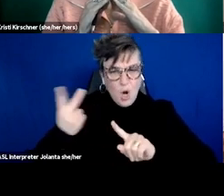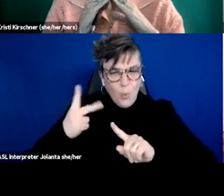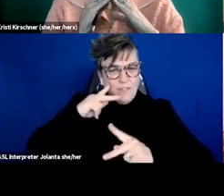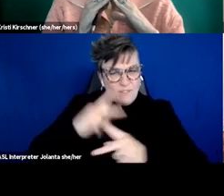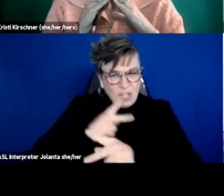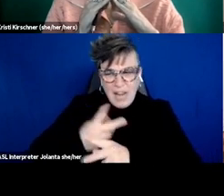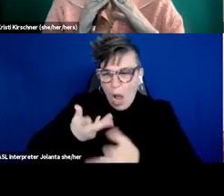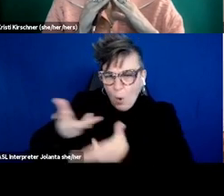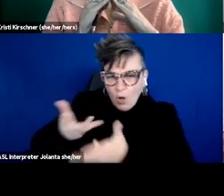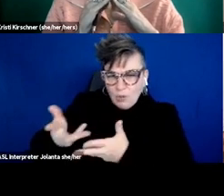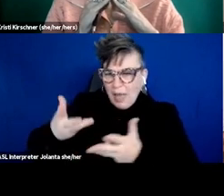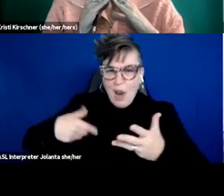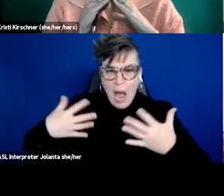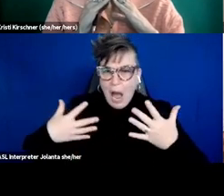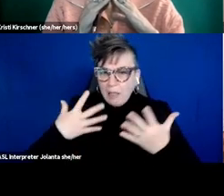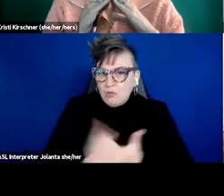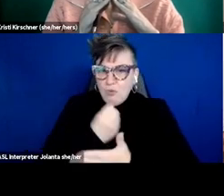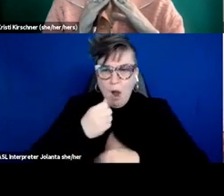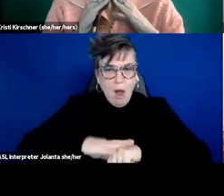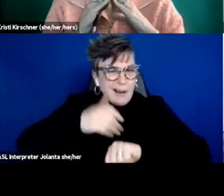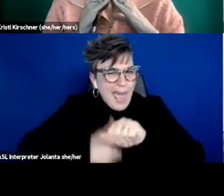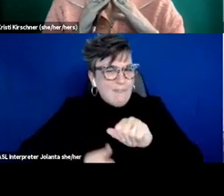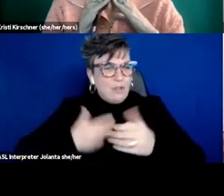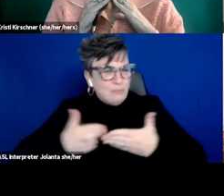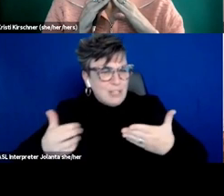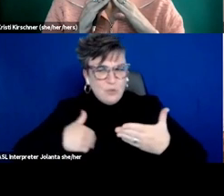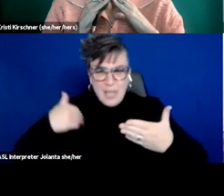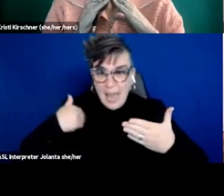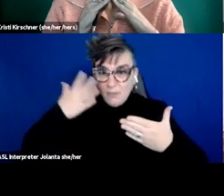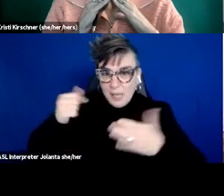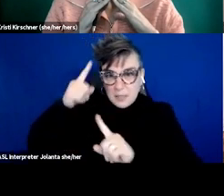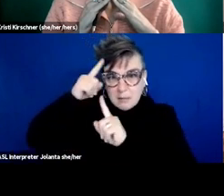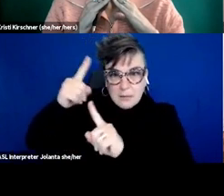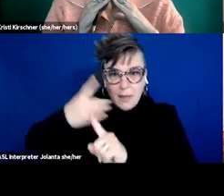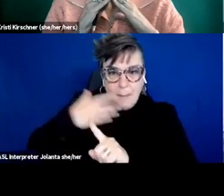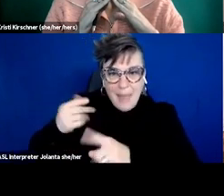going to draw on every resource I have to have the best outcomes for both you and your